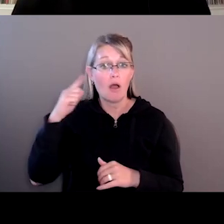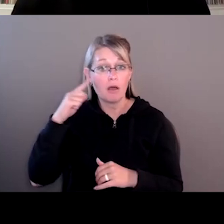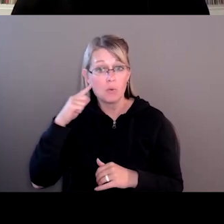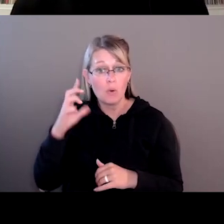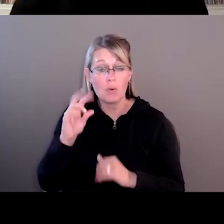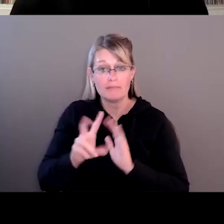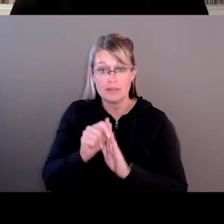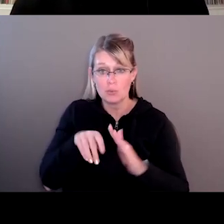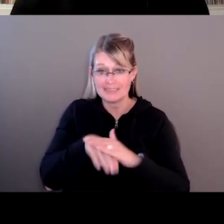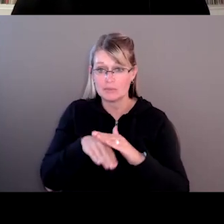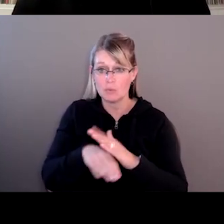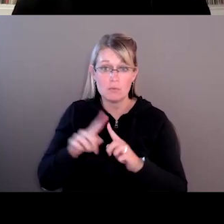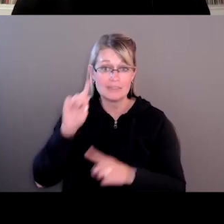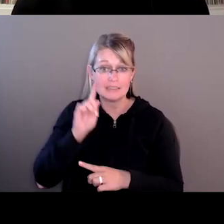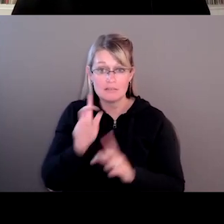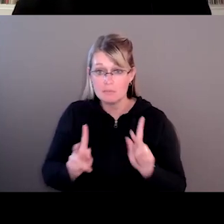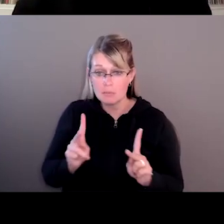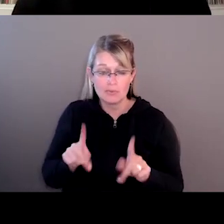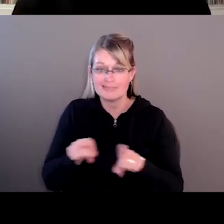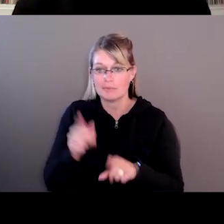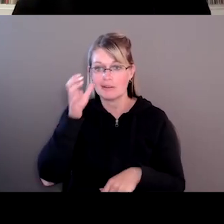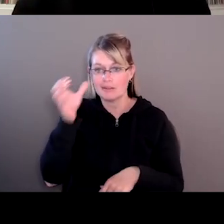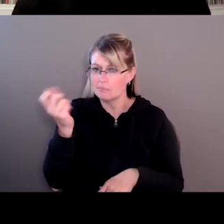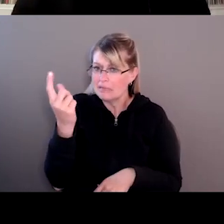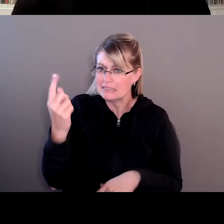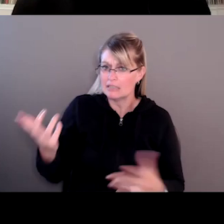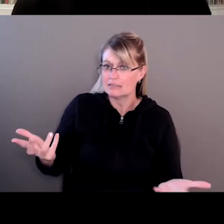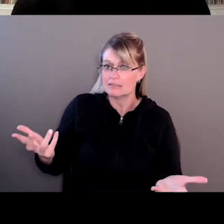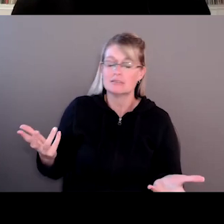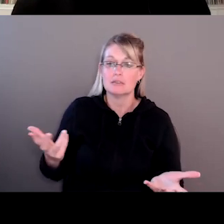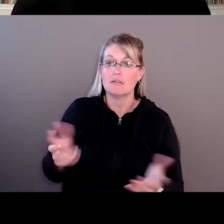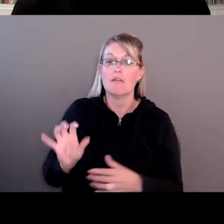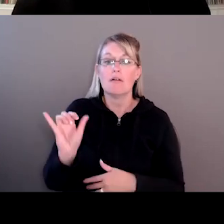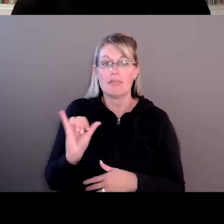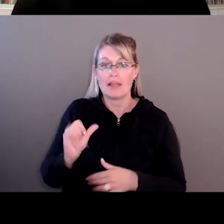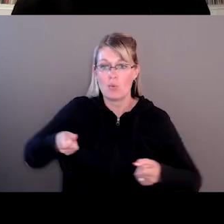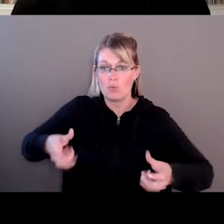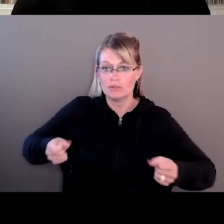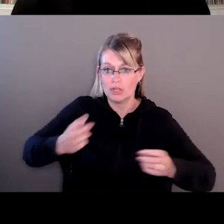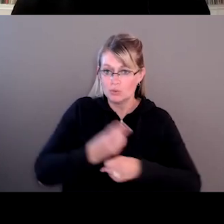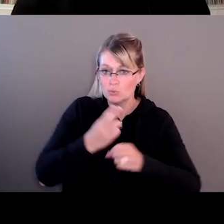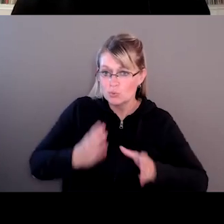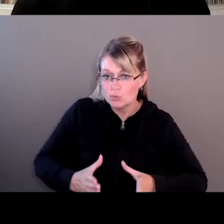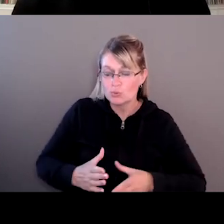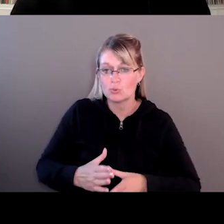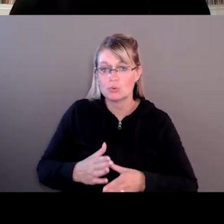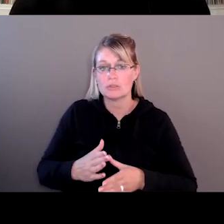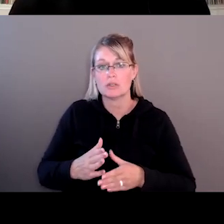accessible to deaf folks, that makes sense, just like wheelchair users in the built environment,